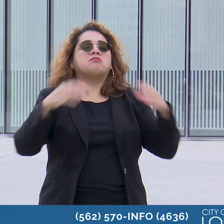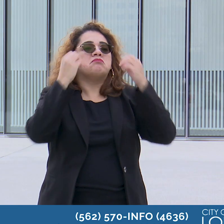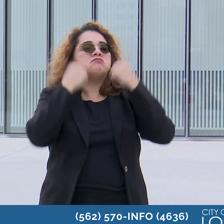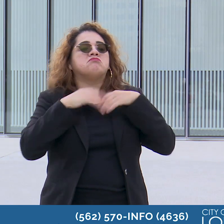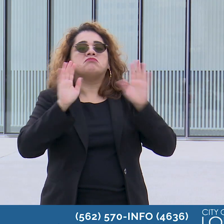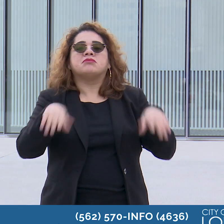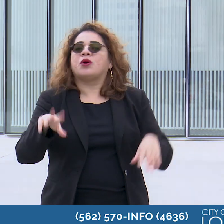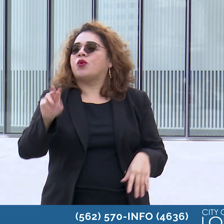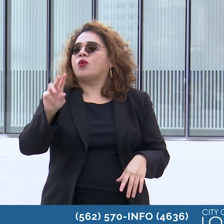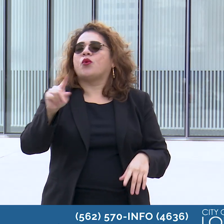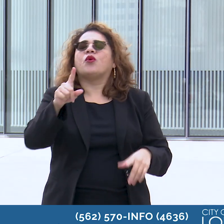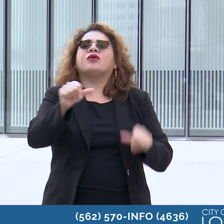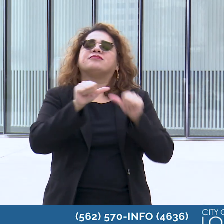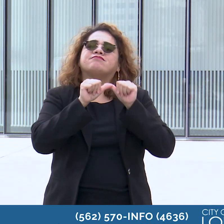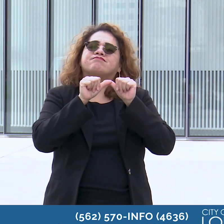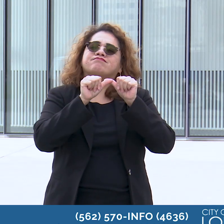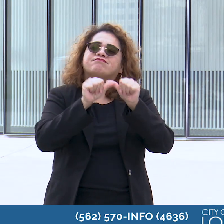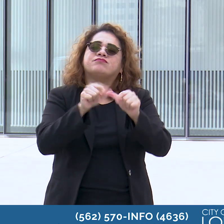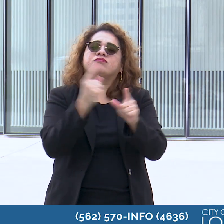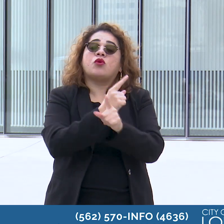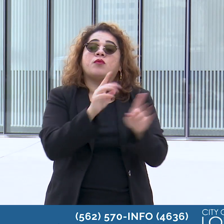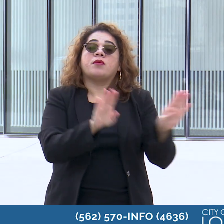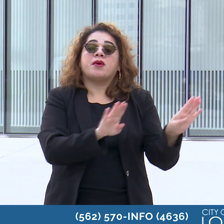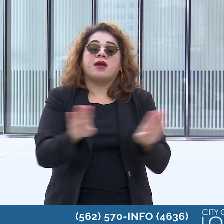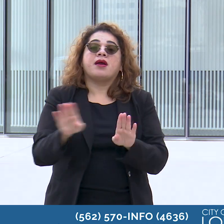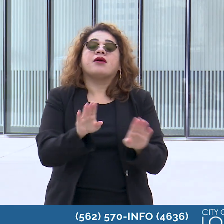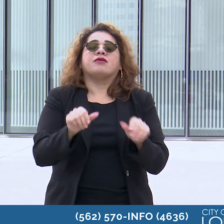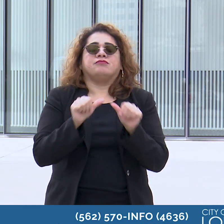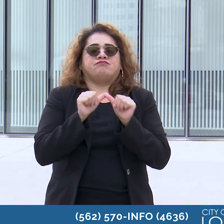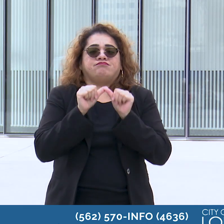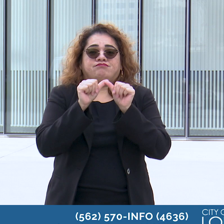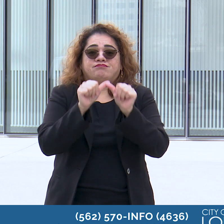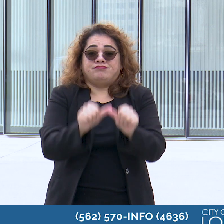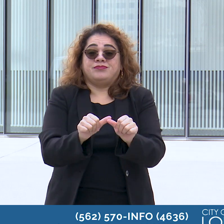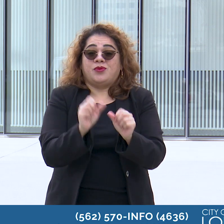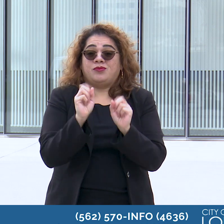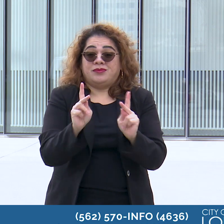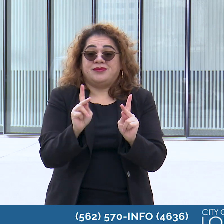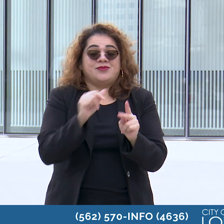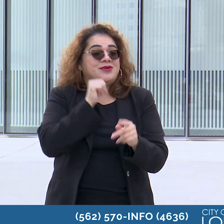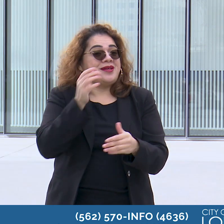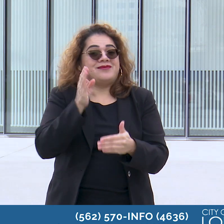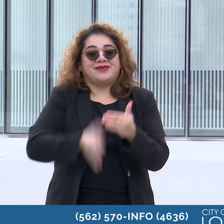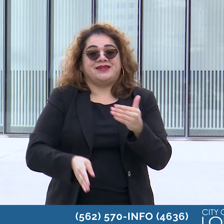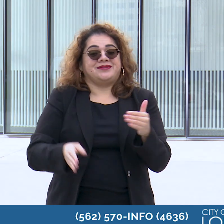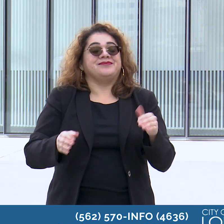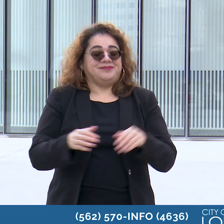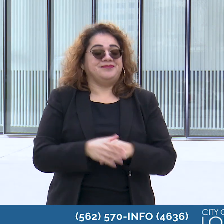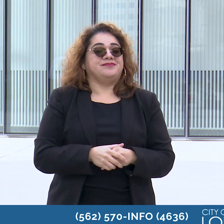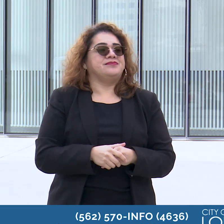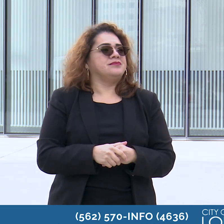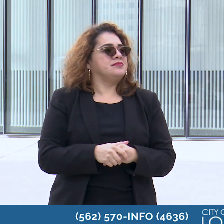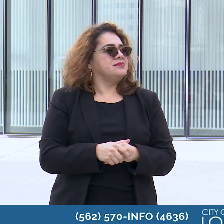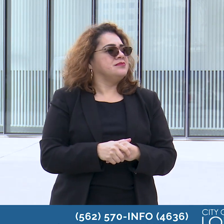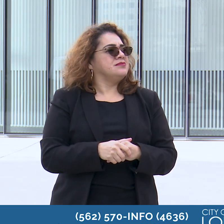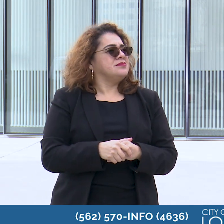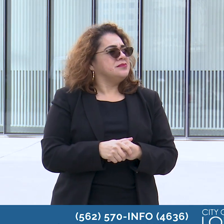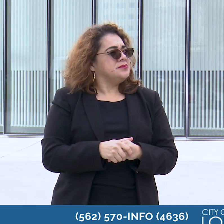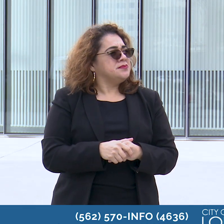Thank you Dr. Davis. We have one question from the media. The question comes from Kelly at the Long Beach Post.